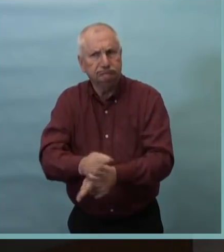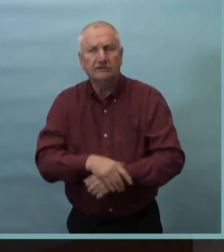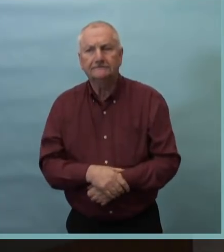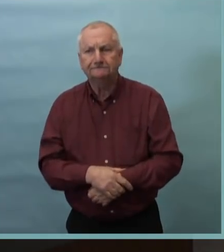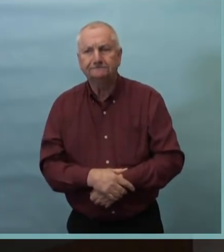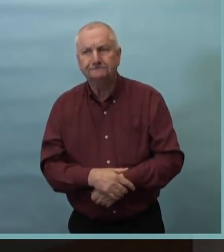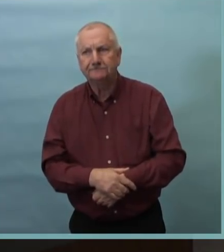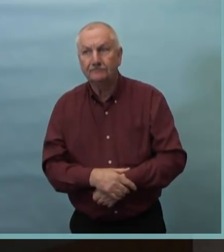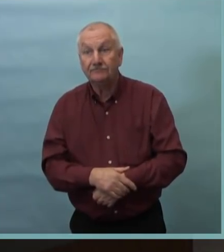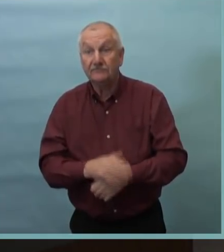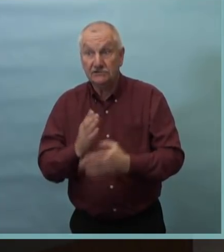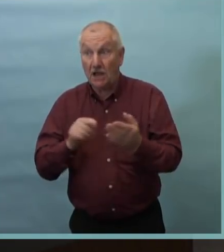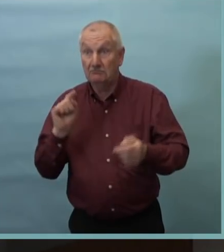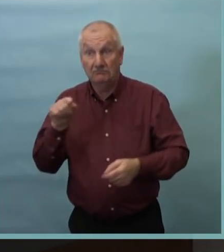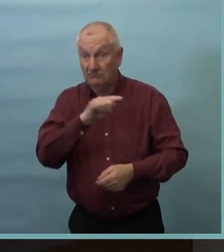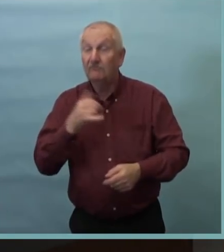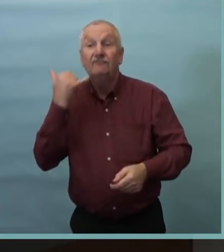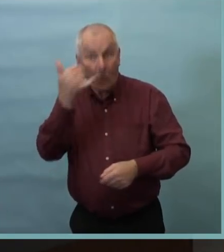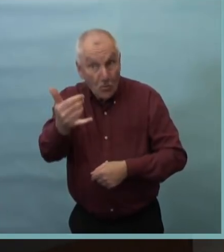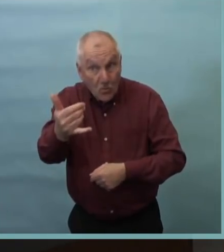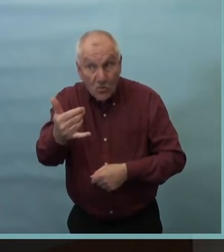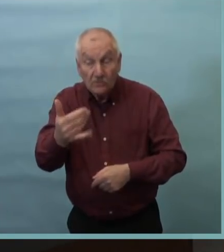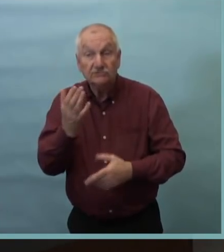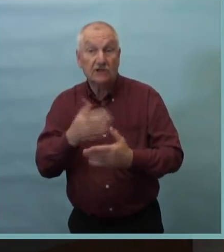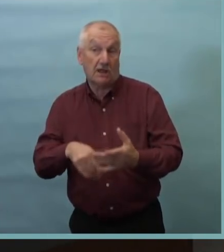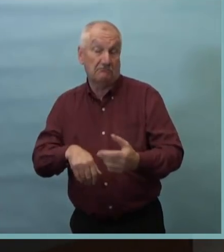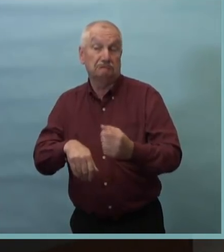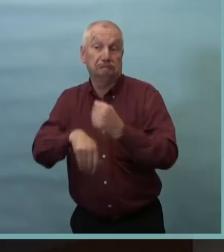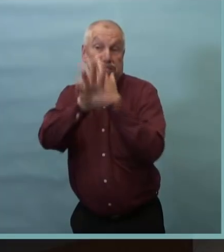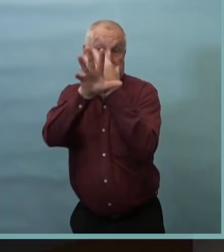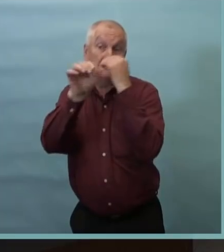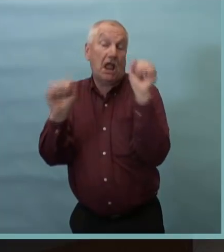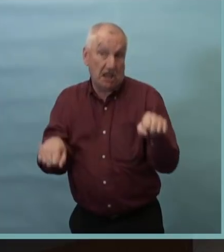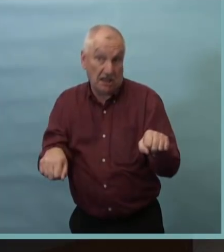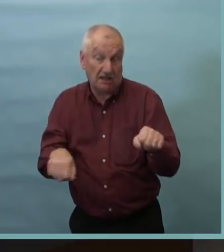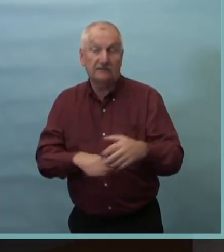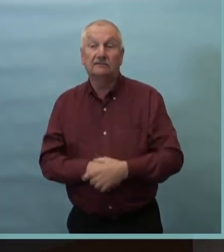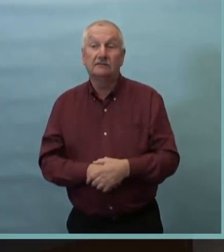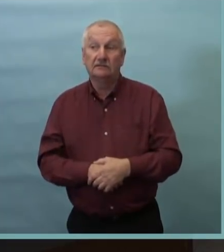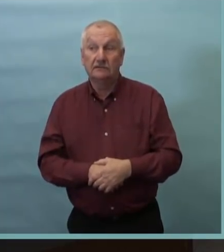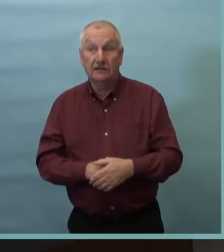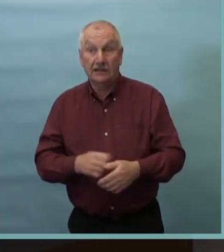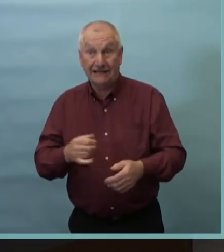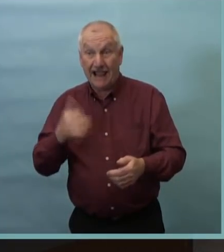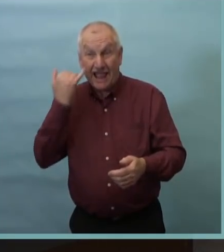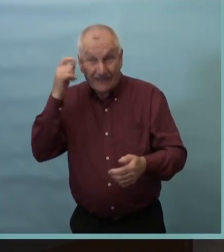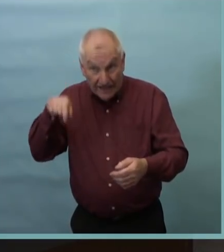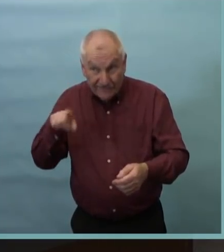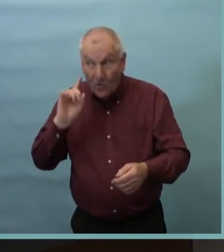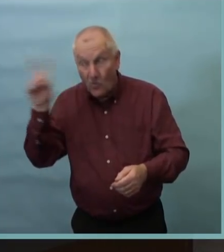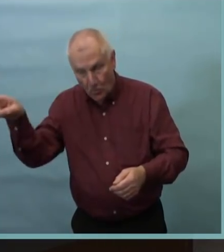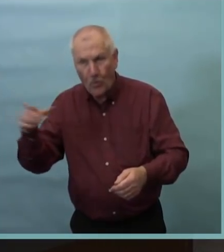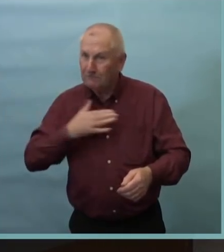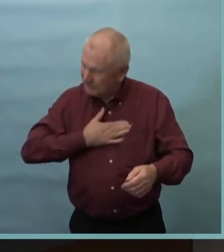immunization for kovat 19 our testing capacity has increased and many more